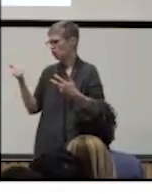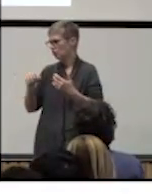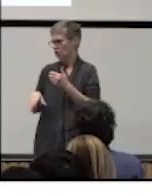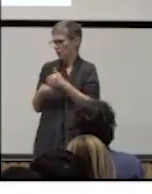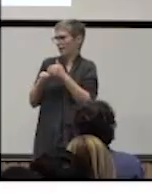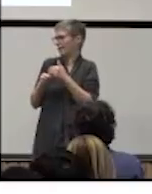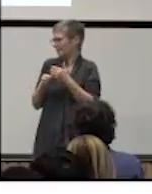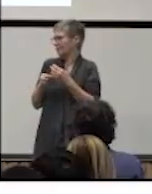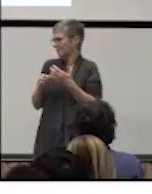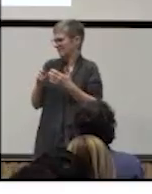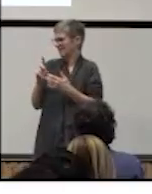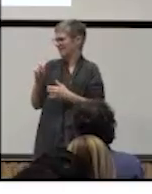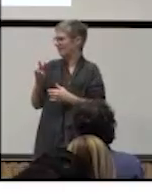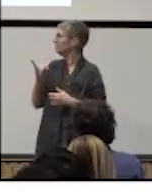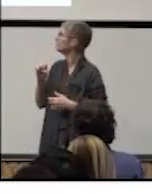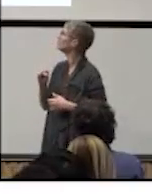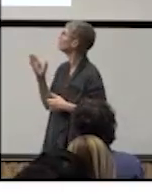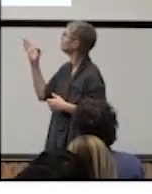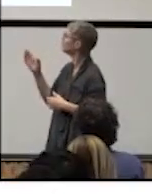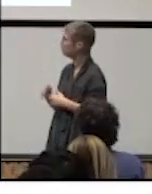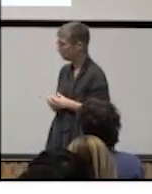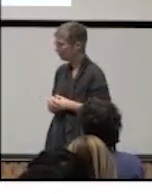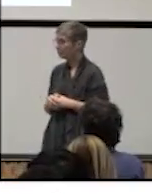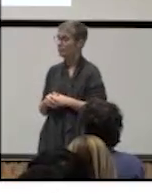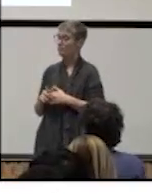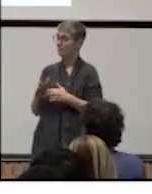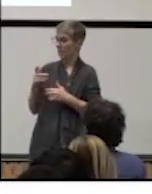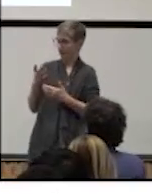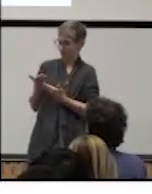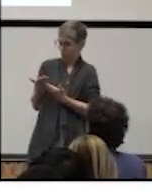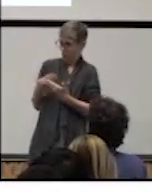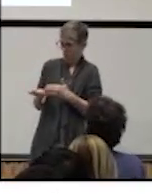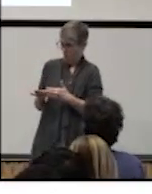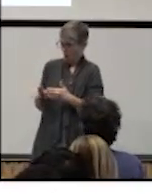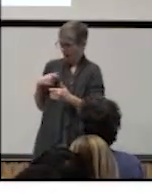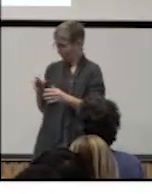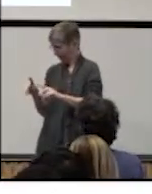which are shown here. While newborn hearing screening is really robust and successful